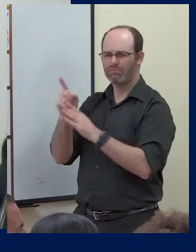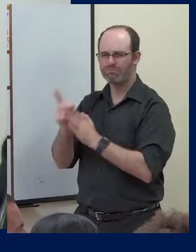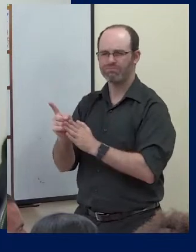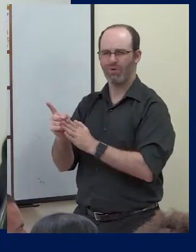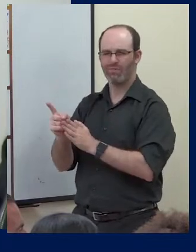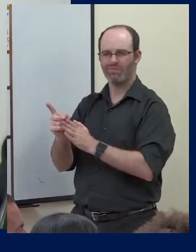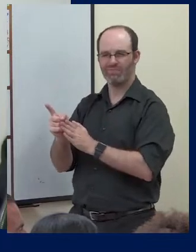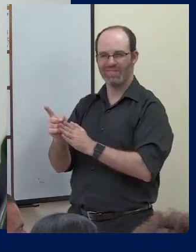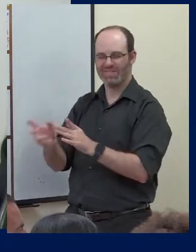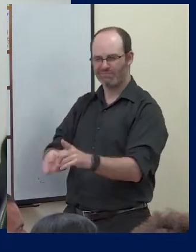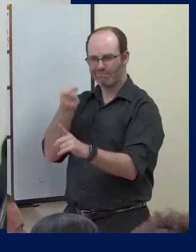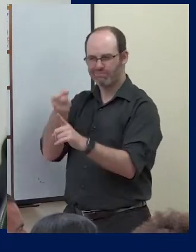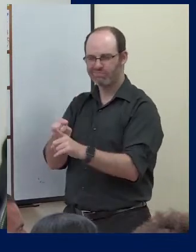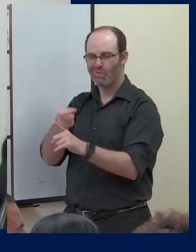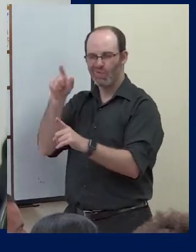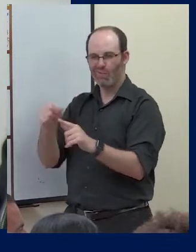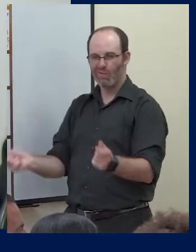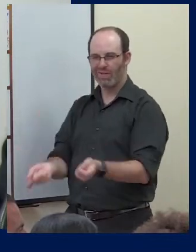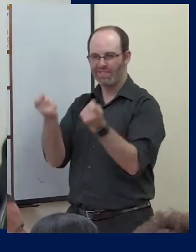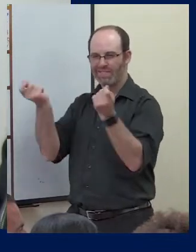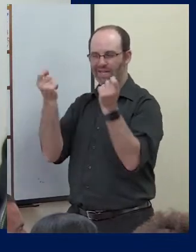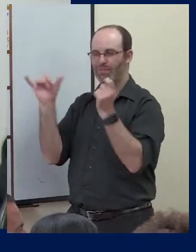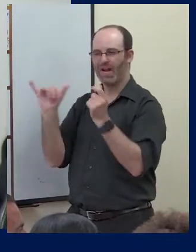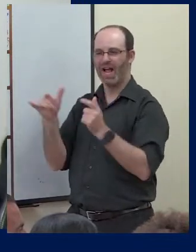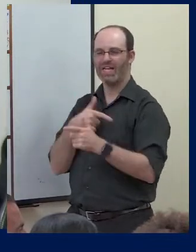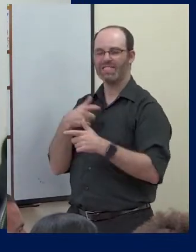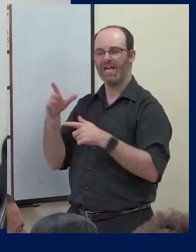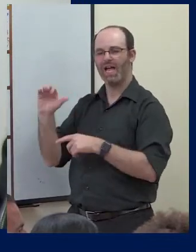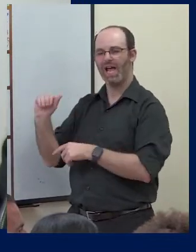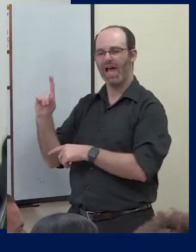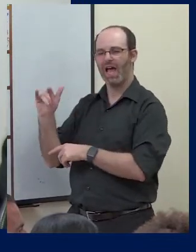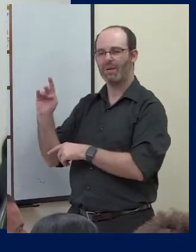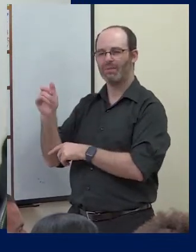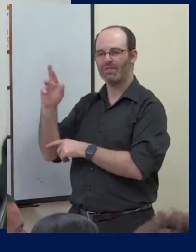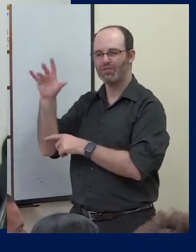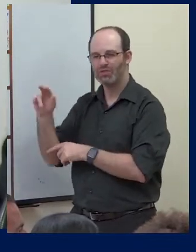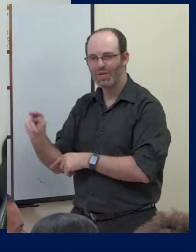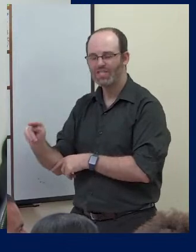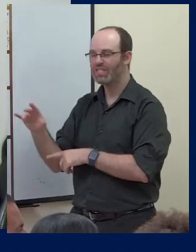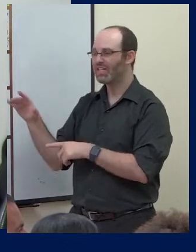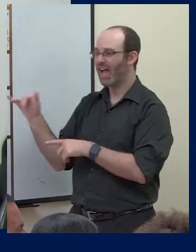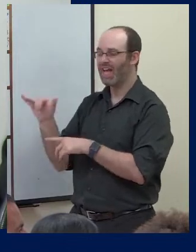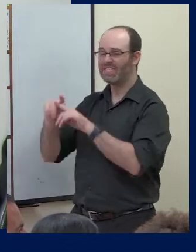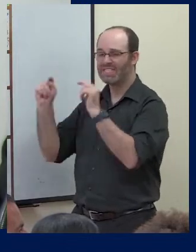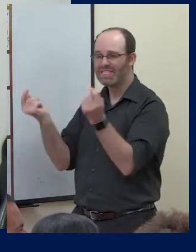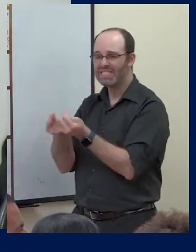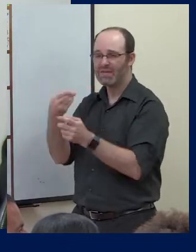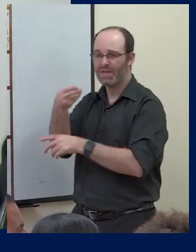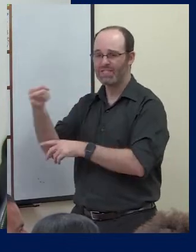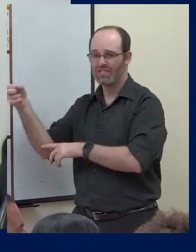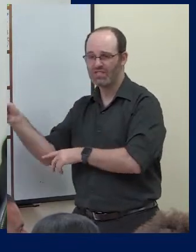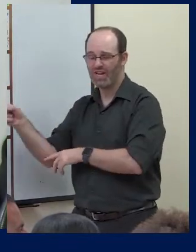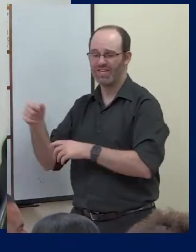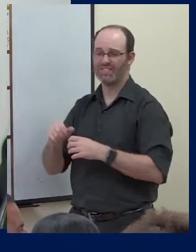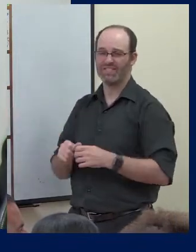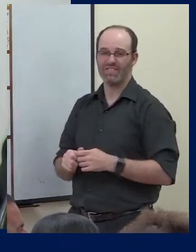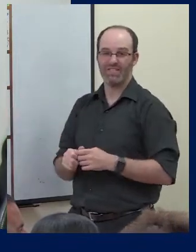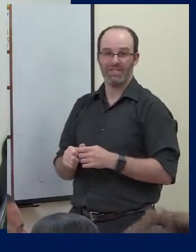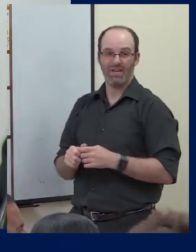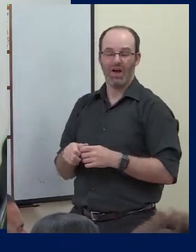thing to market as a ministrations as a team that we could not resist coming together to